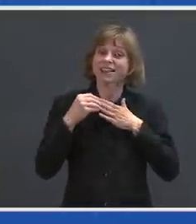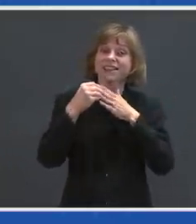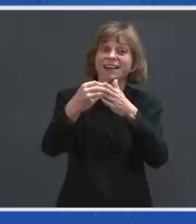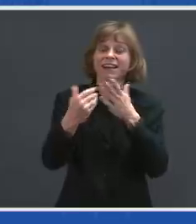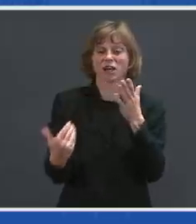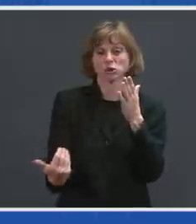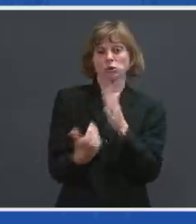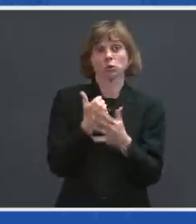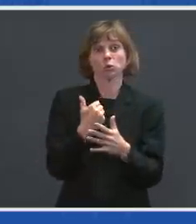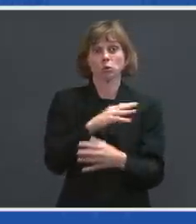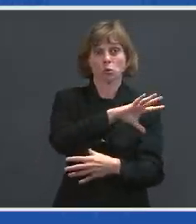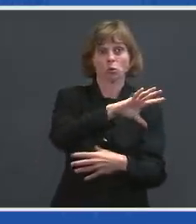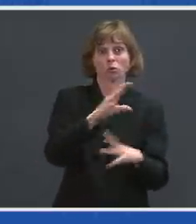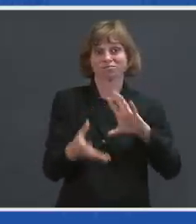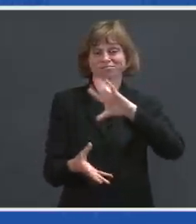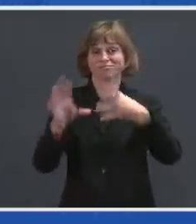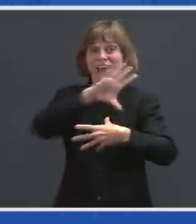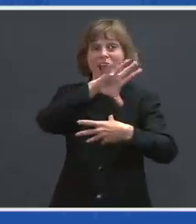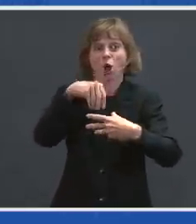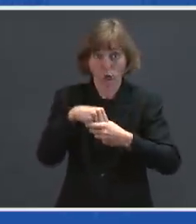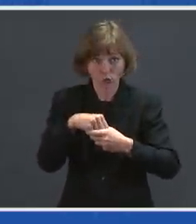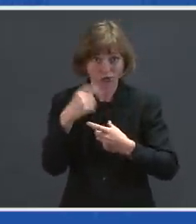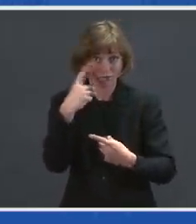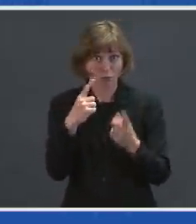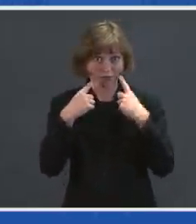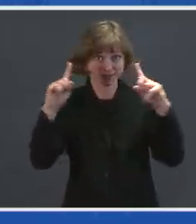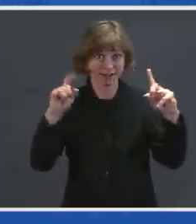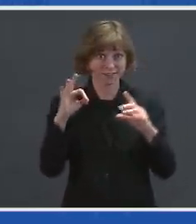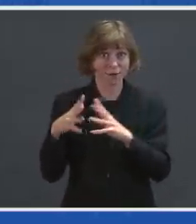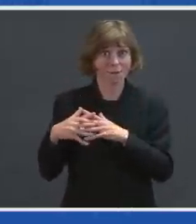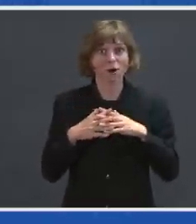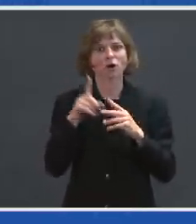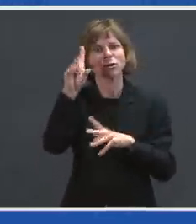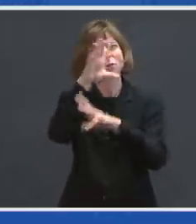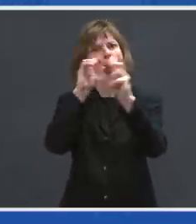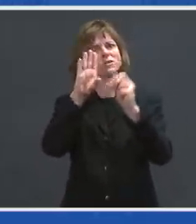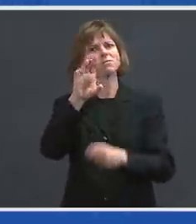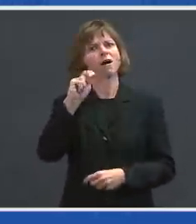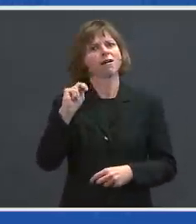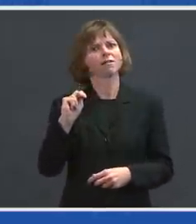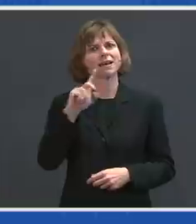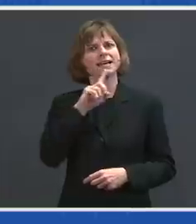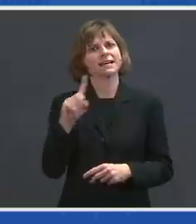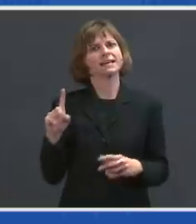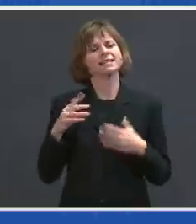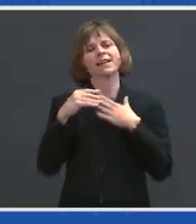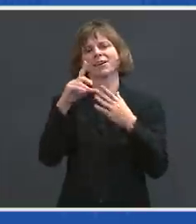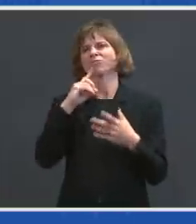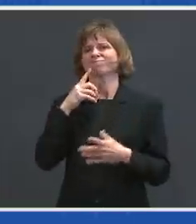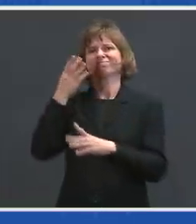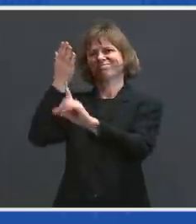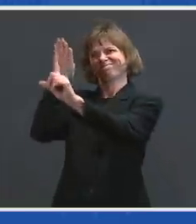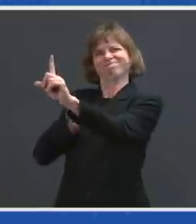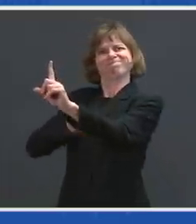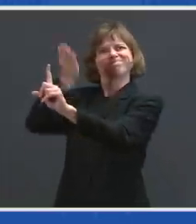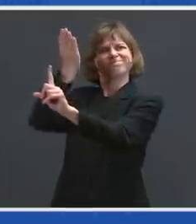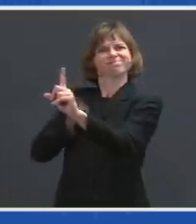in the success of America. President Biden is a leader who is the personification of hope and courage,